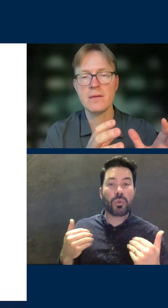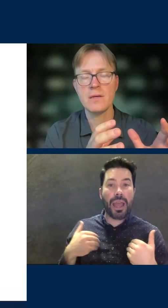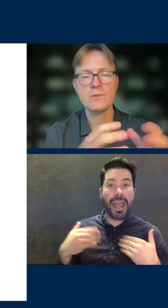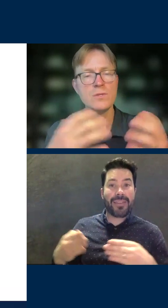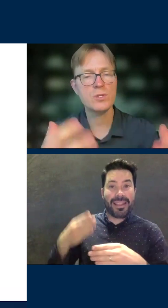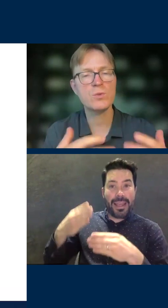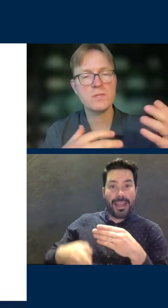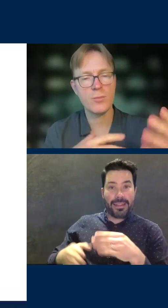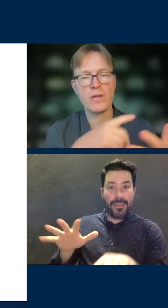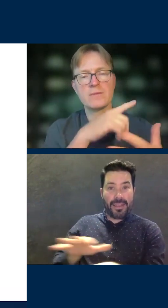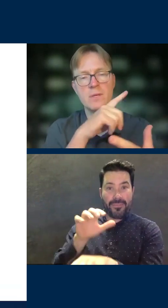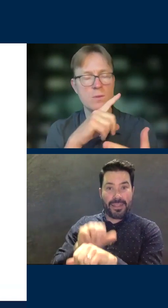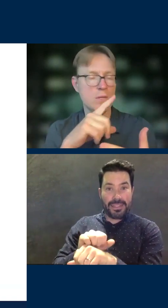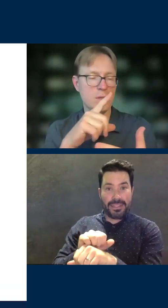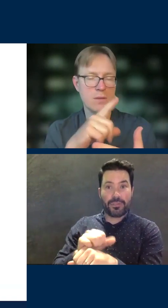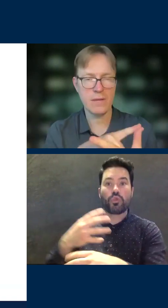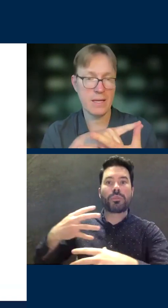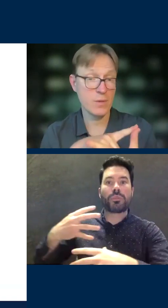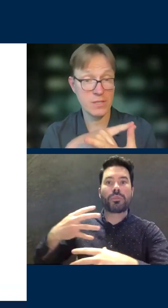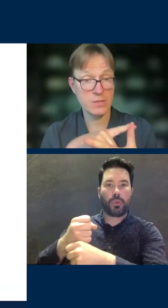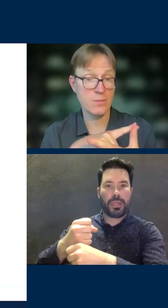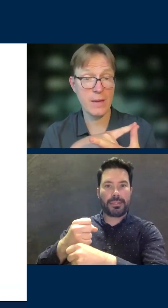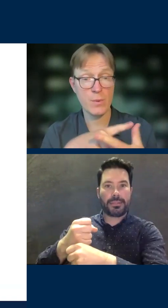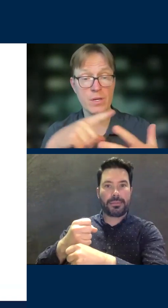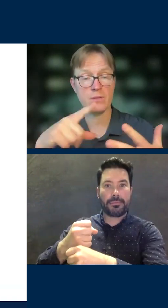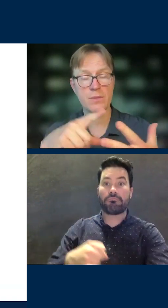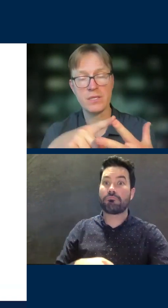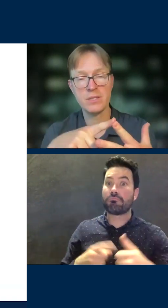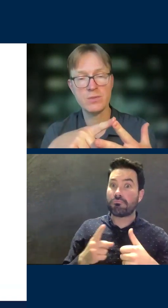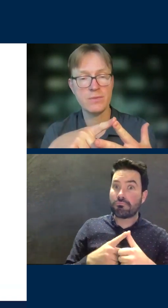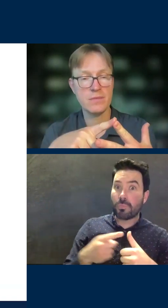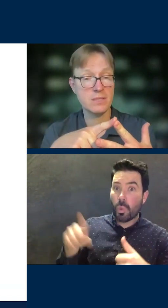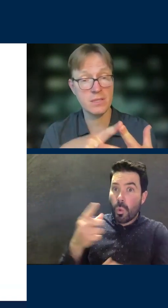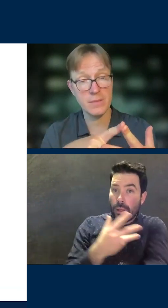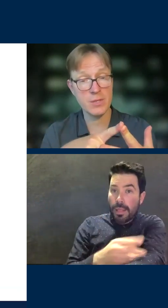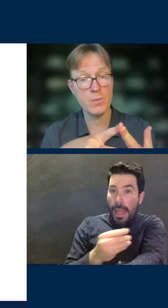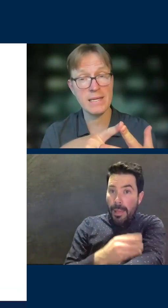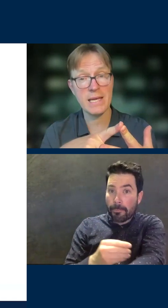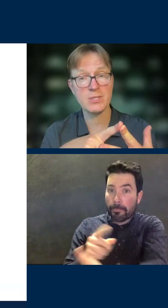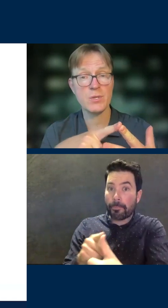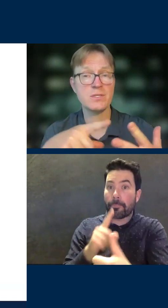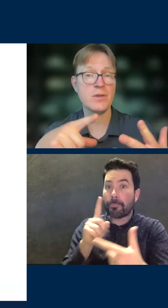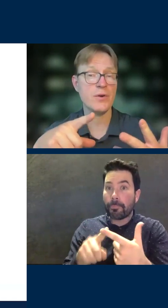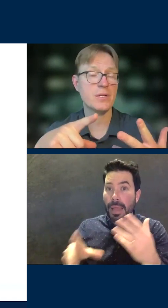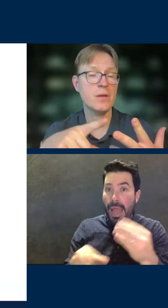to do a summary. So okay, we're gonna do some lab work. We're gonna do some. This is gonna be a new medication. We're gonna start.